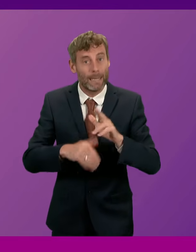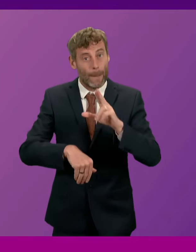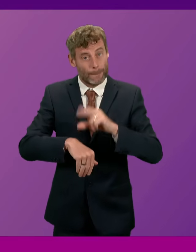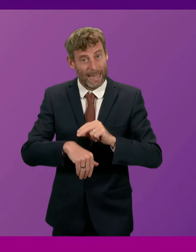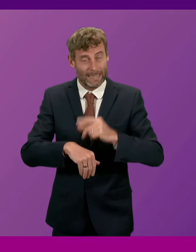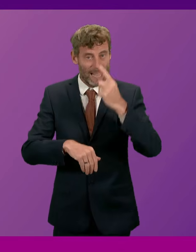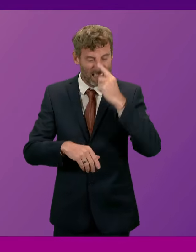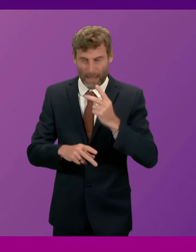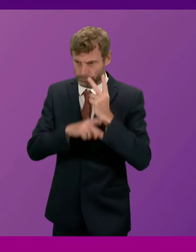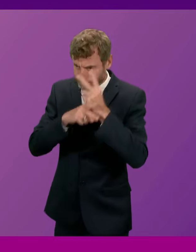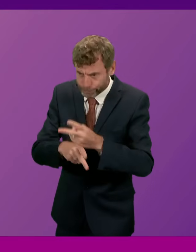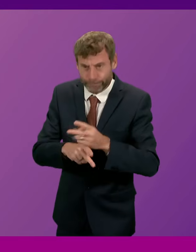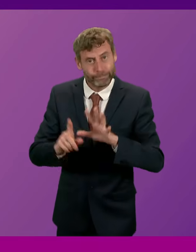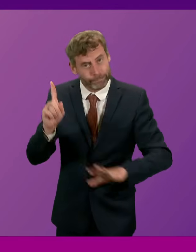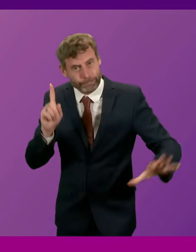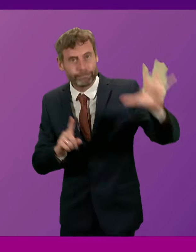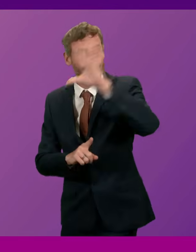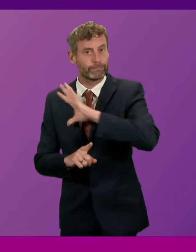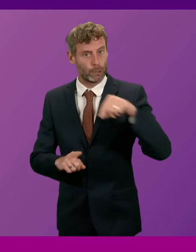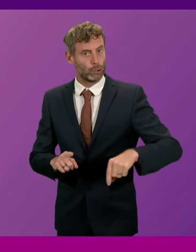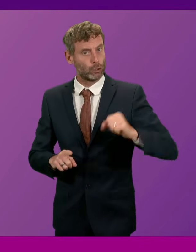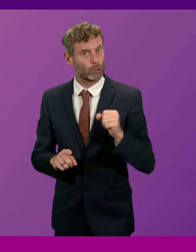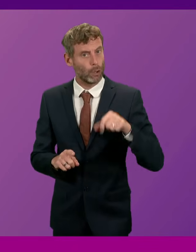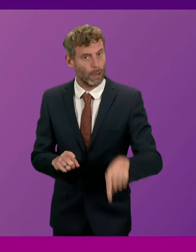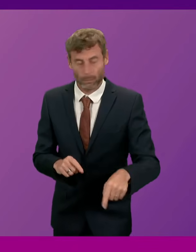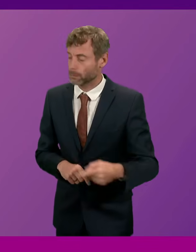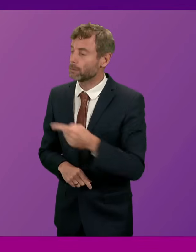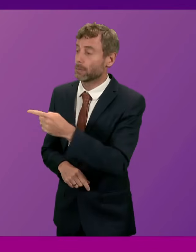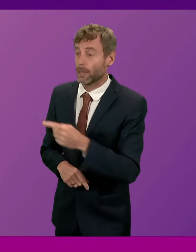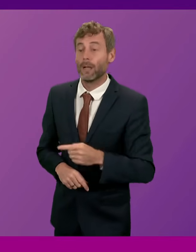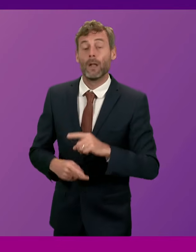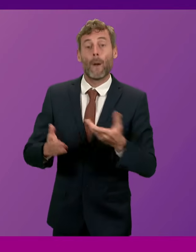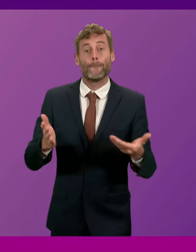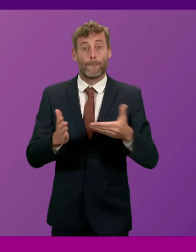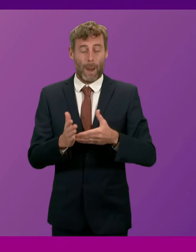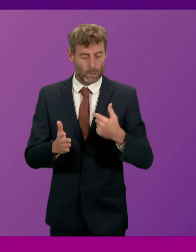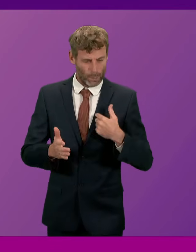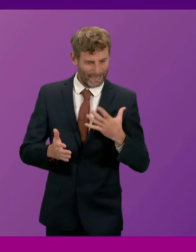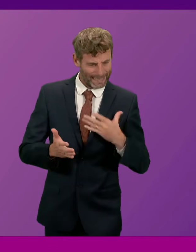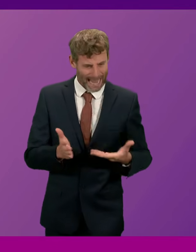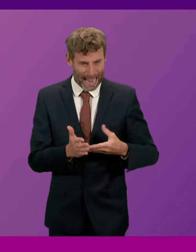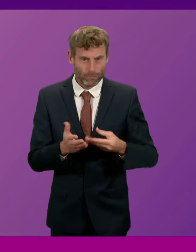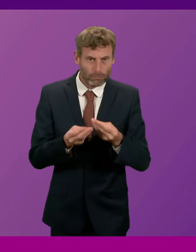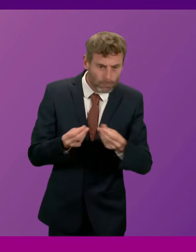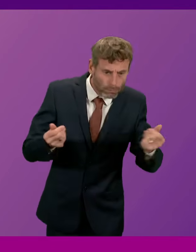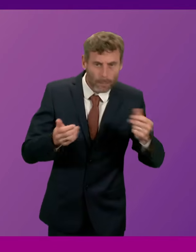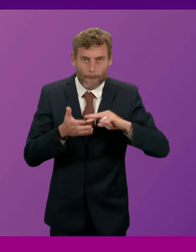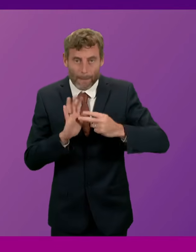the country. The Government has also put in resources to work with the retail sector to